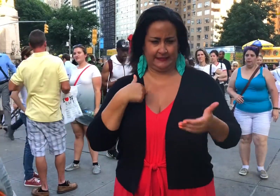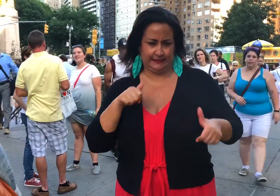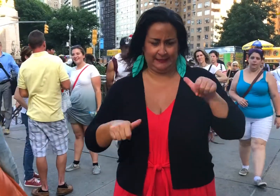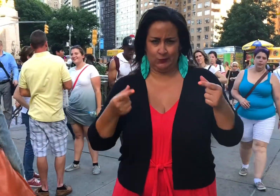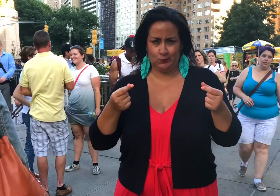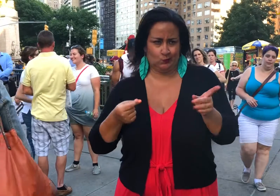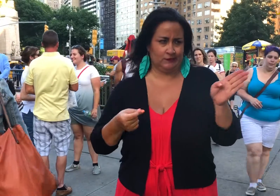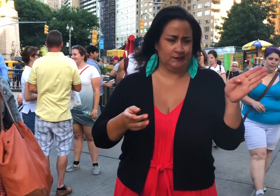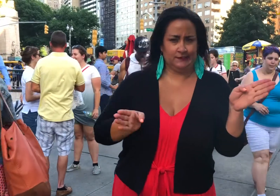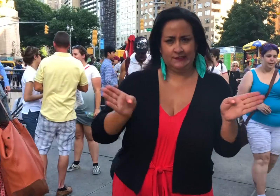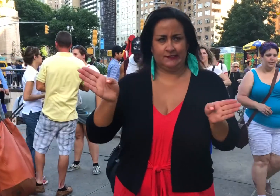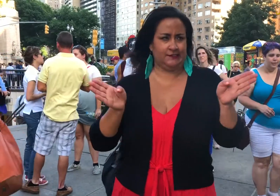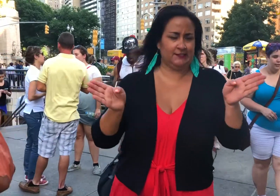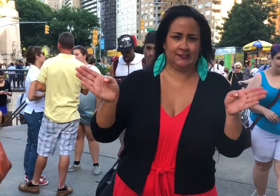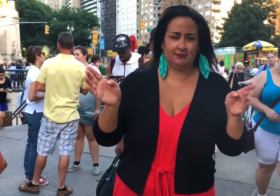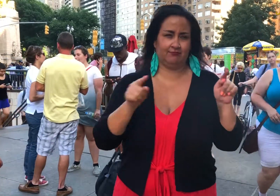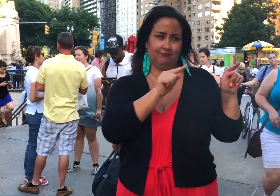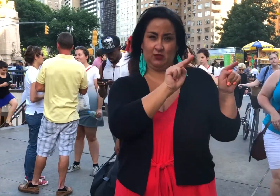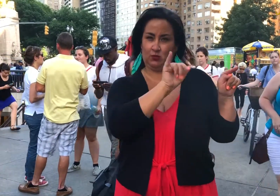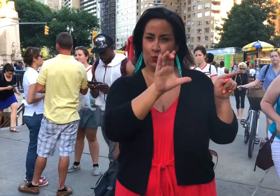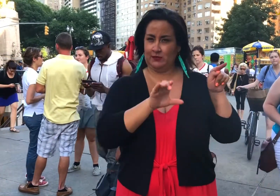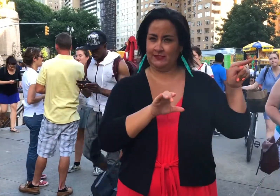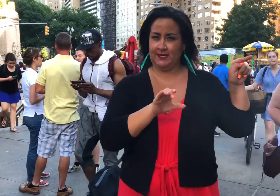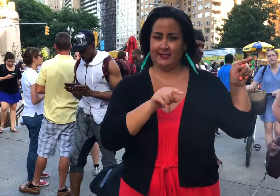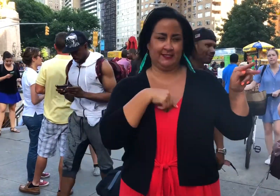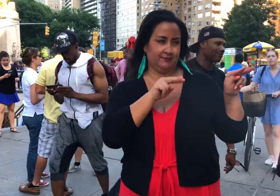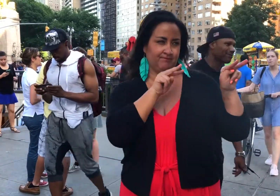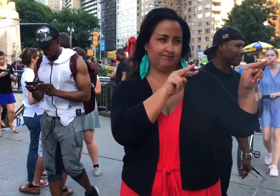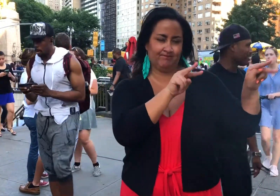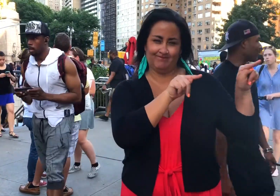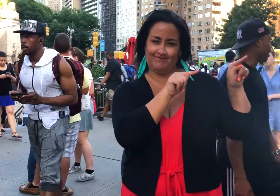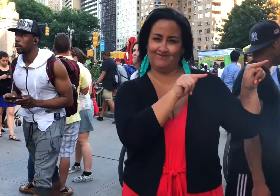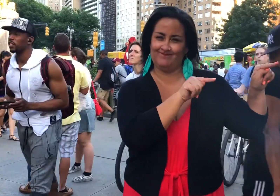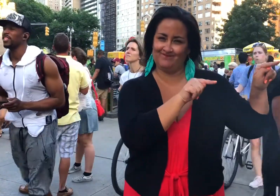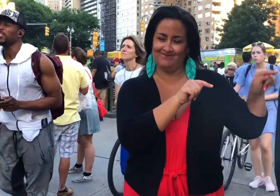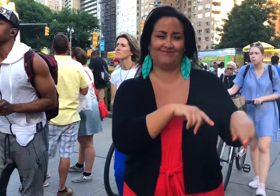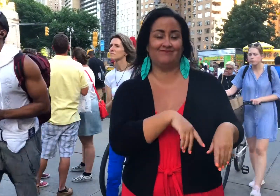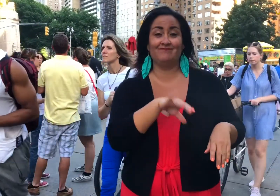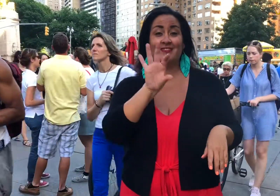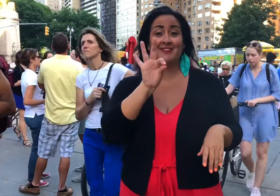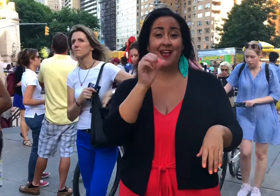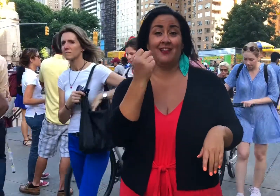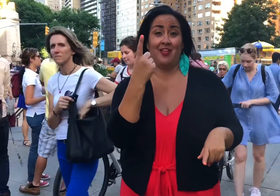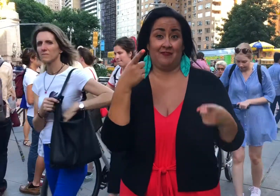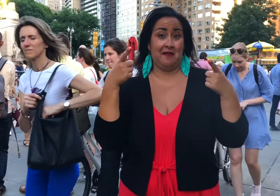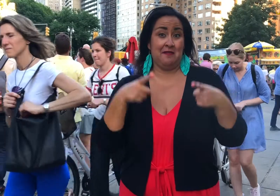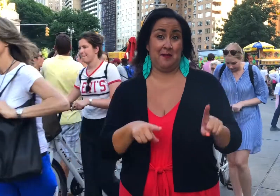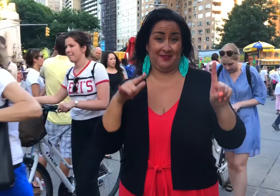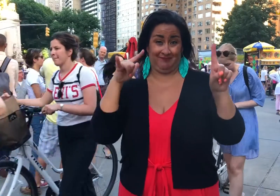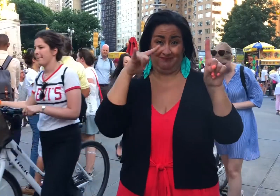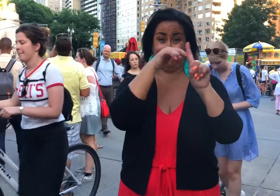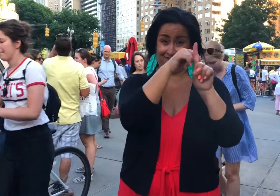I had to make a decision and my eyes were set on New York City. Then, the 9/11 attacks occurred.